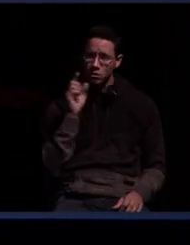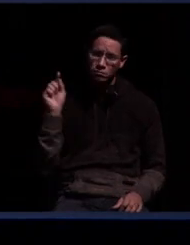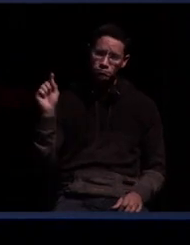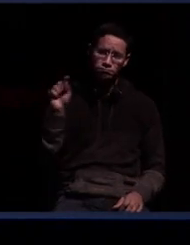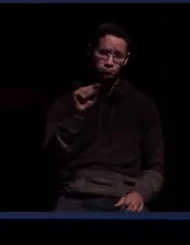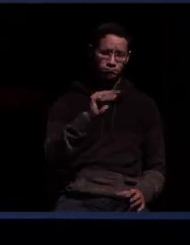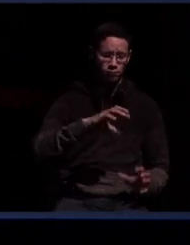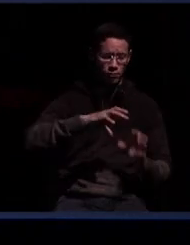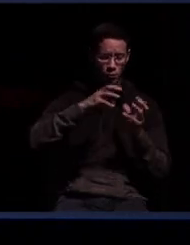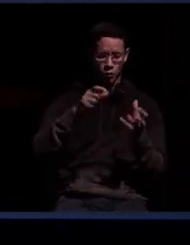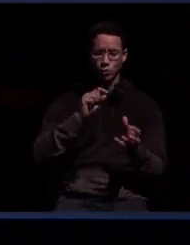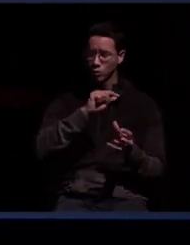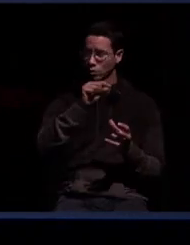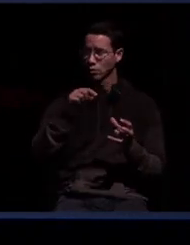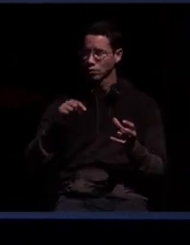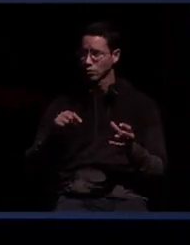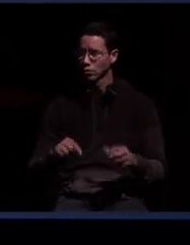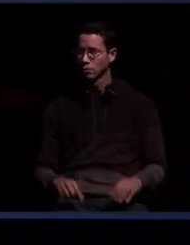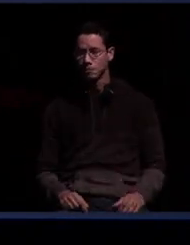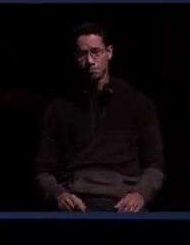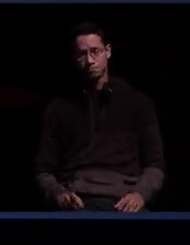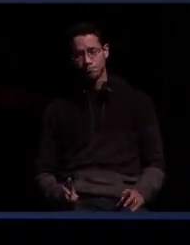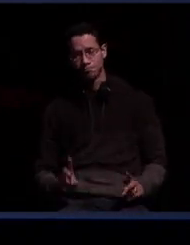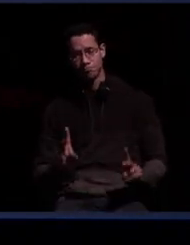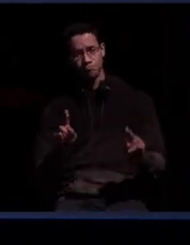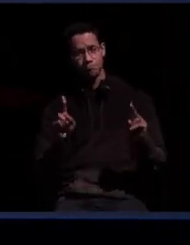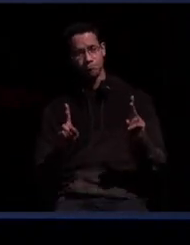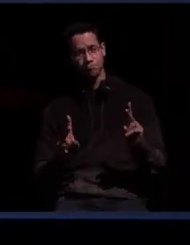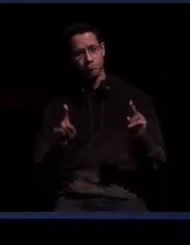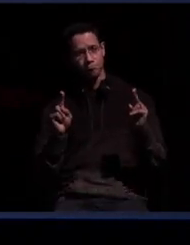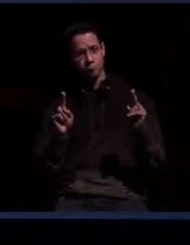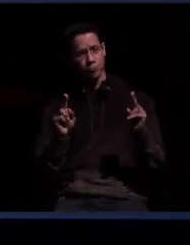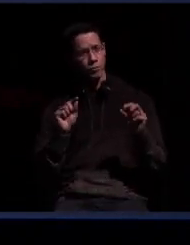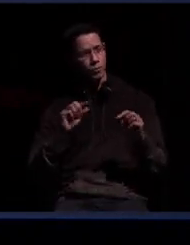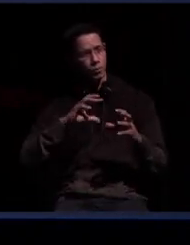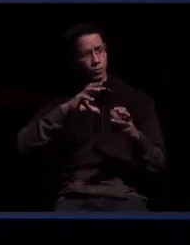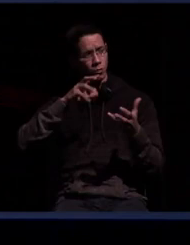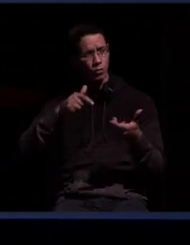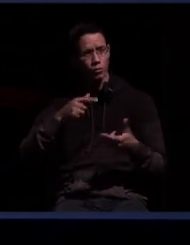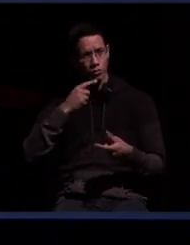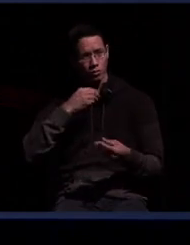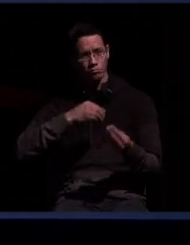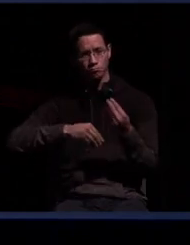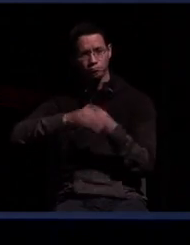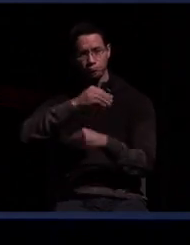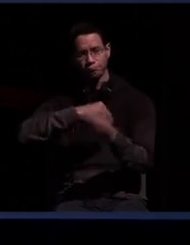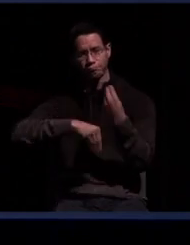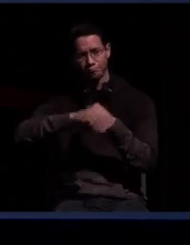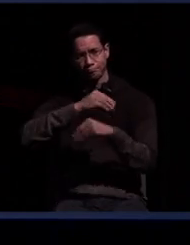It cuts out the world and generates a kind of brutal symbolic eugenics.